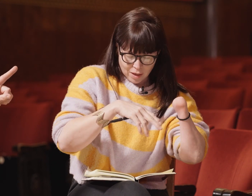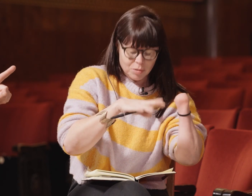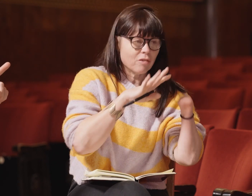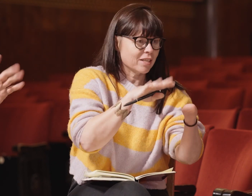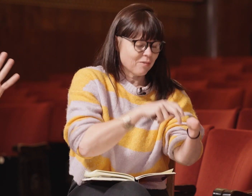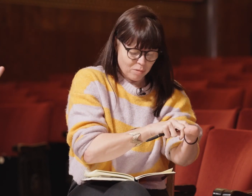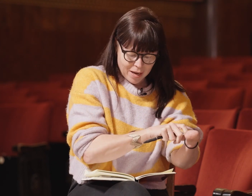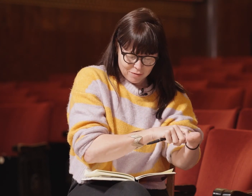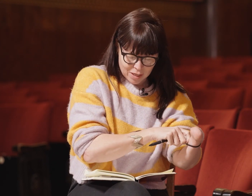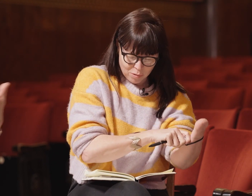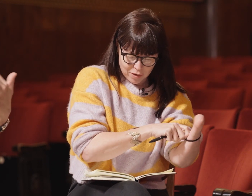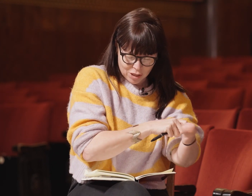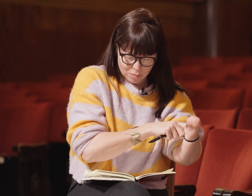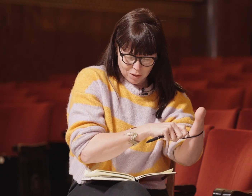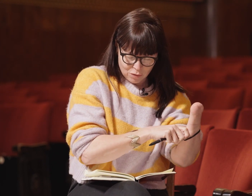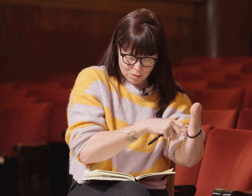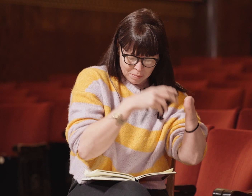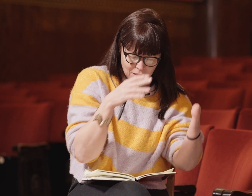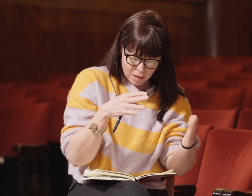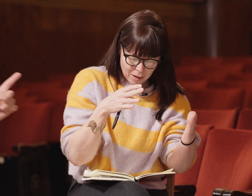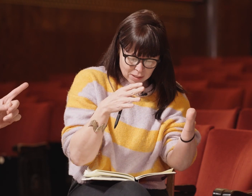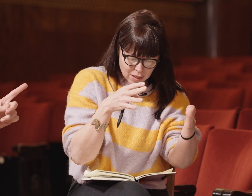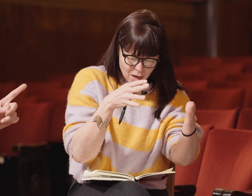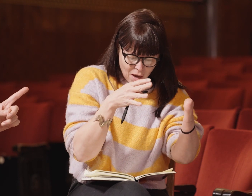I'm sorry cause I haven't prepared for this provocation, but you've just made me think about it.